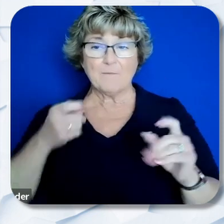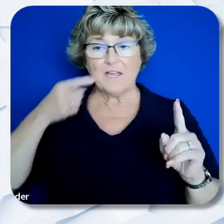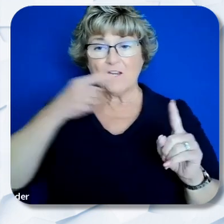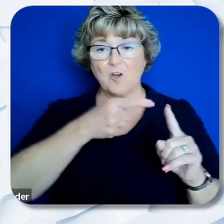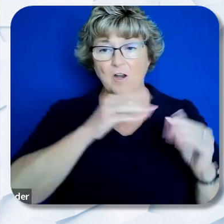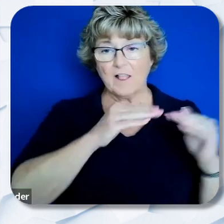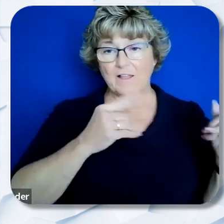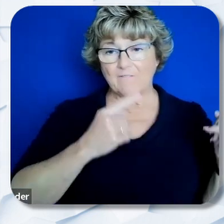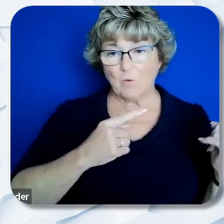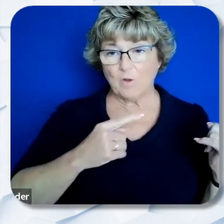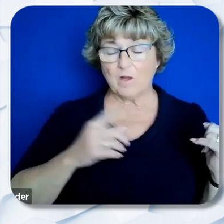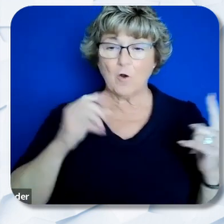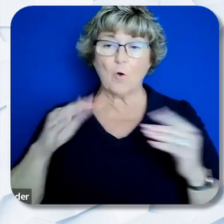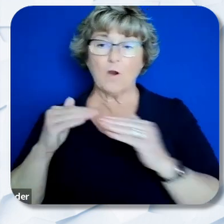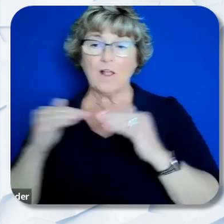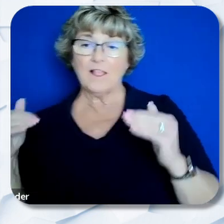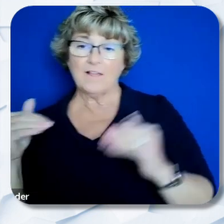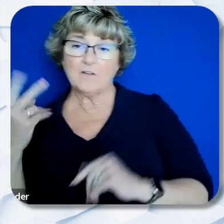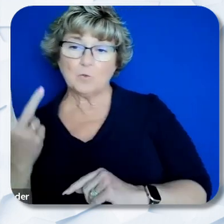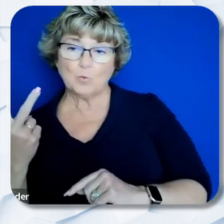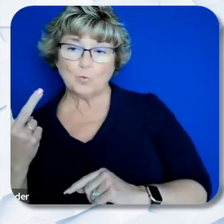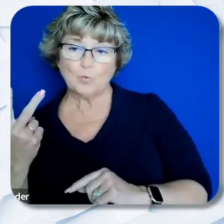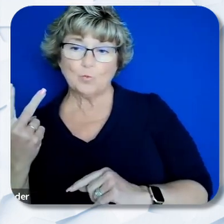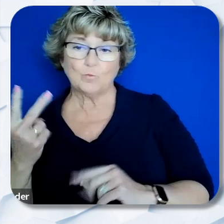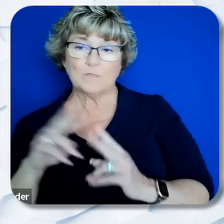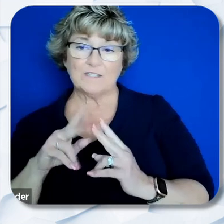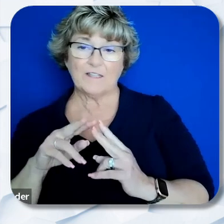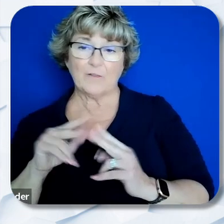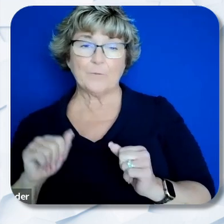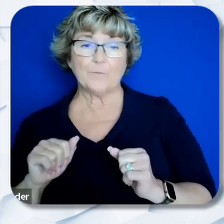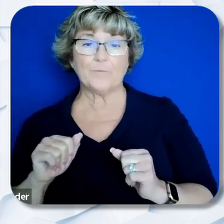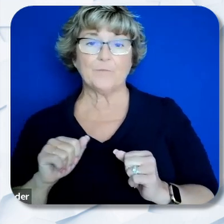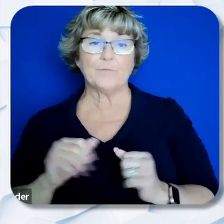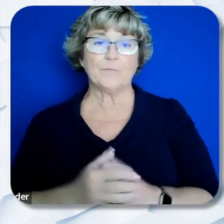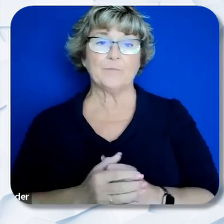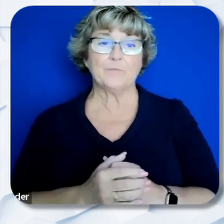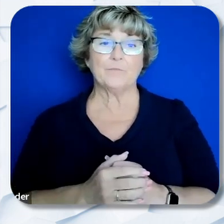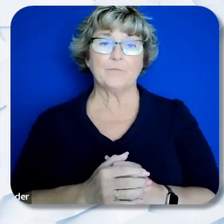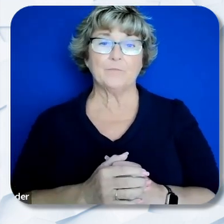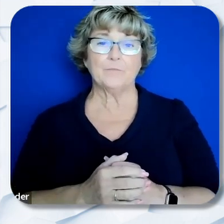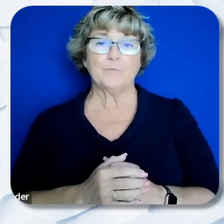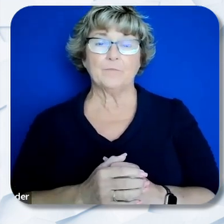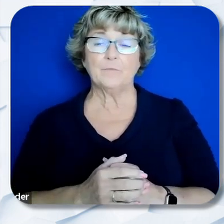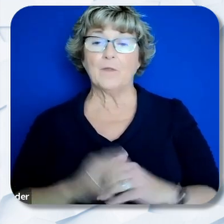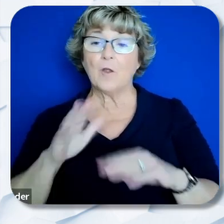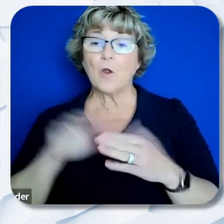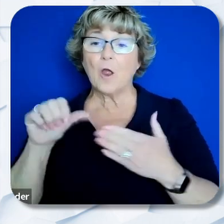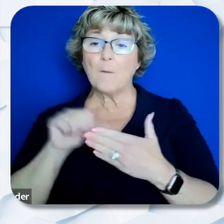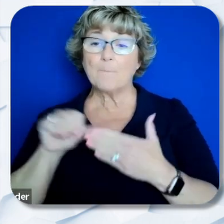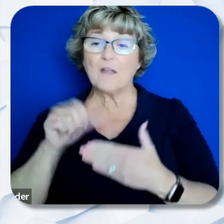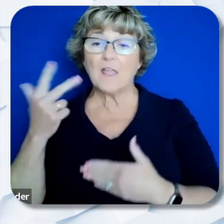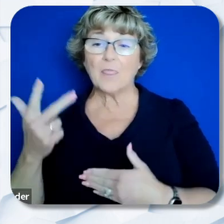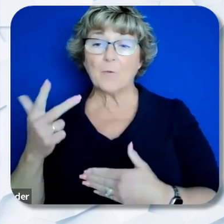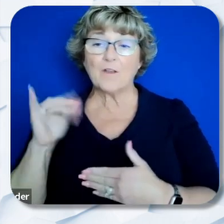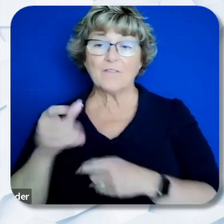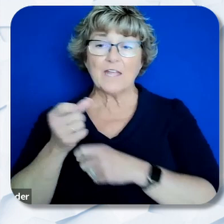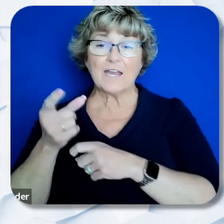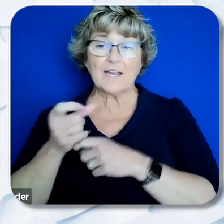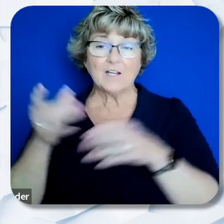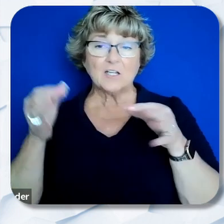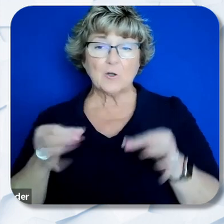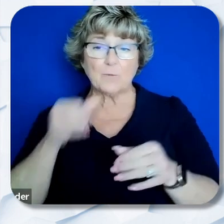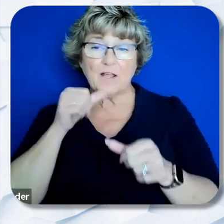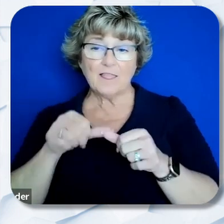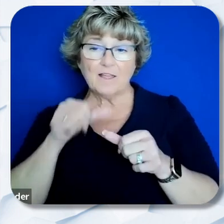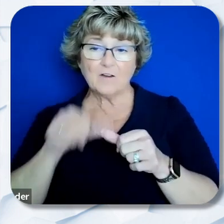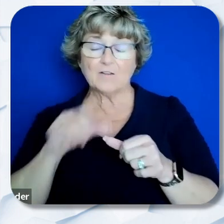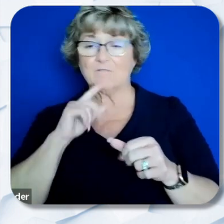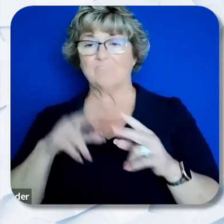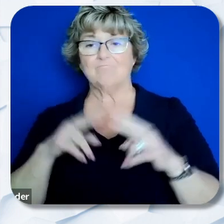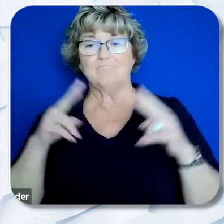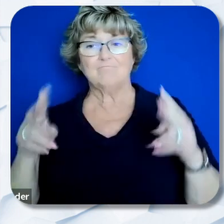1 or Targeted Level 2. On page 3 of the Annual Determination Letter is a very important link.